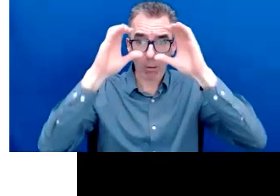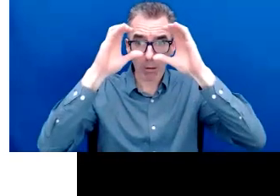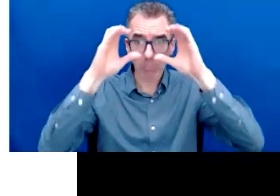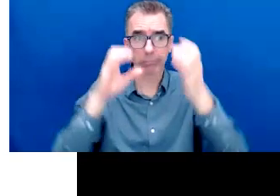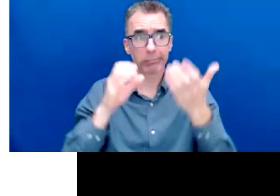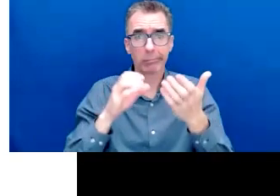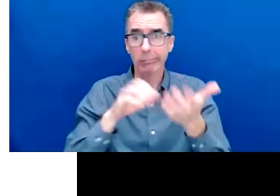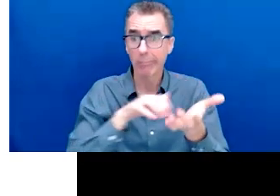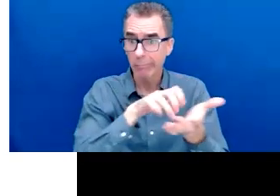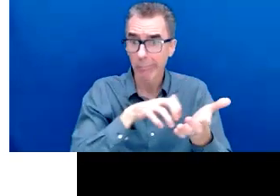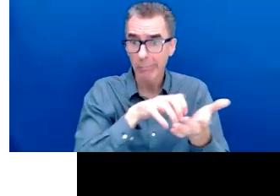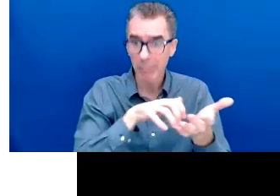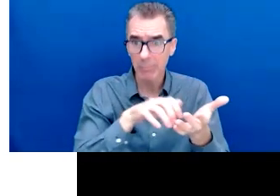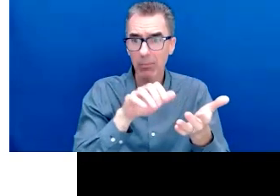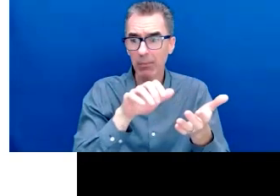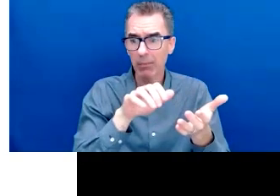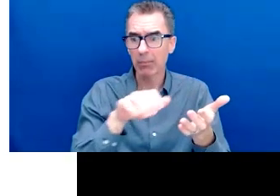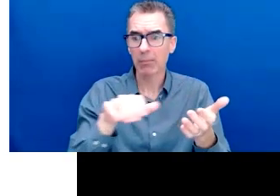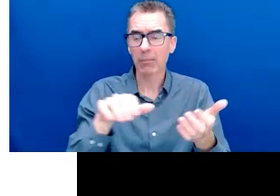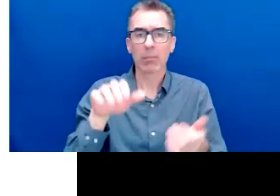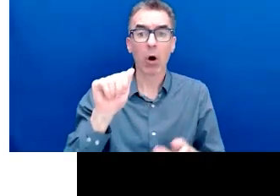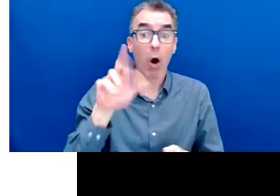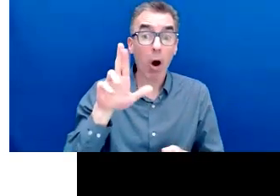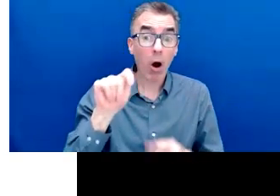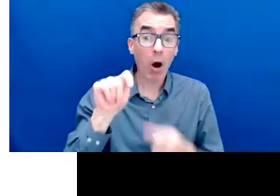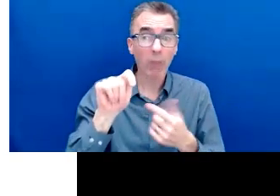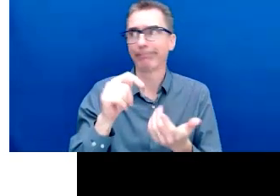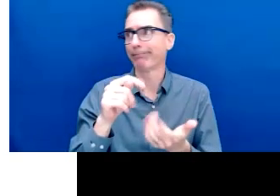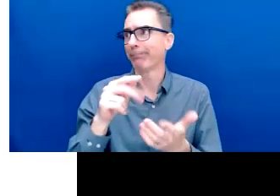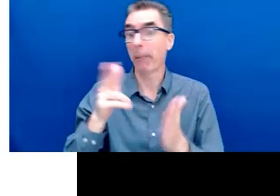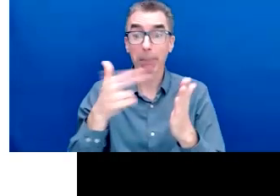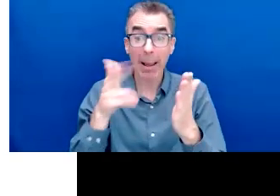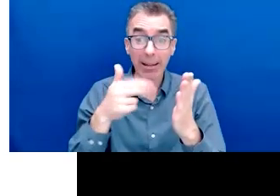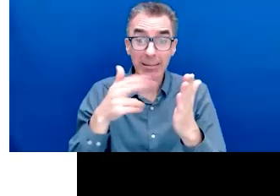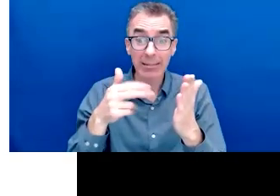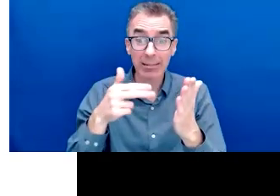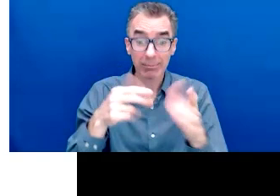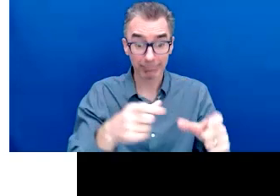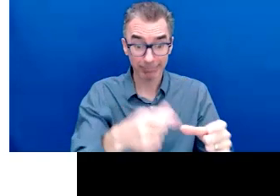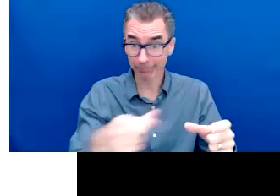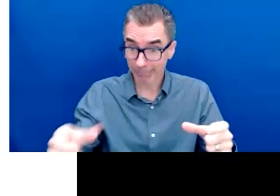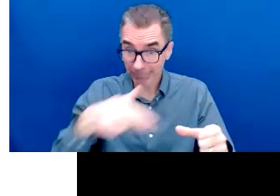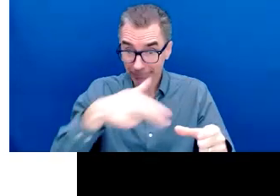you know, any of the art supplies like paint, clay, yoga mat, equipment like that.